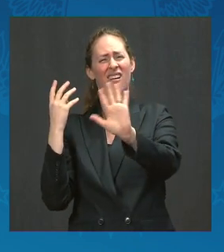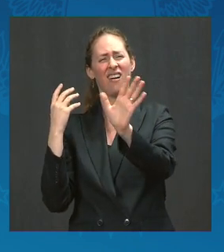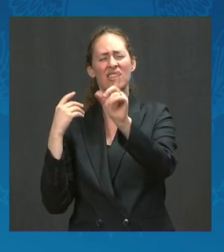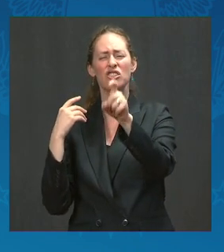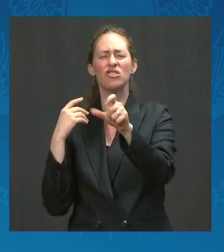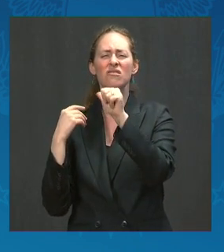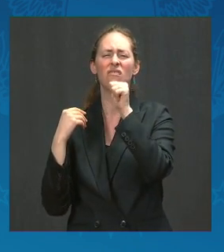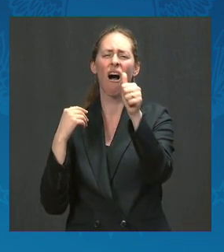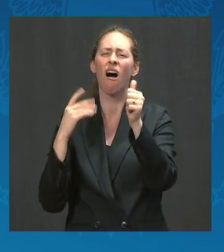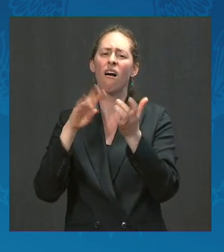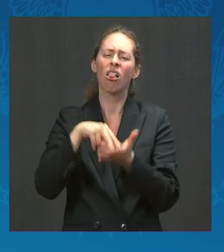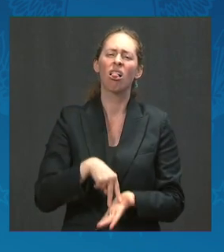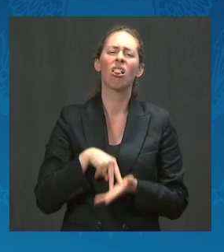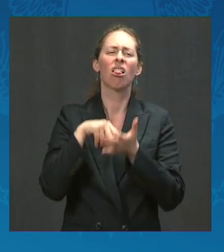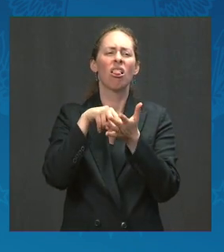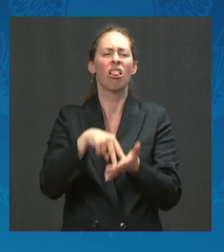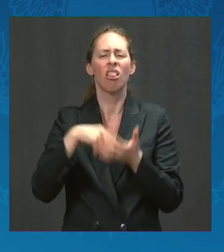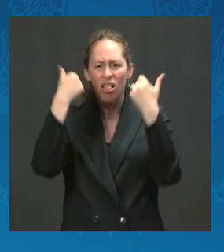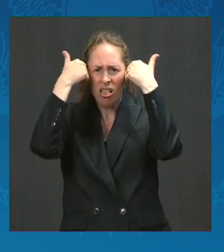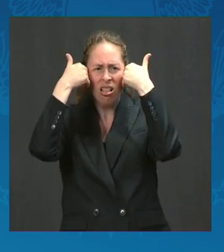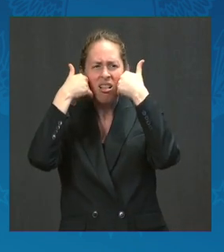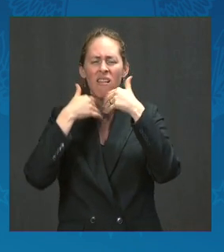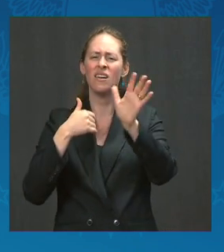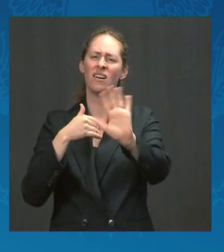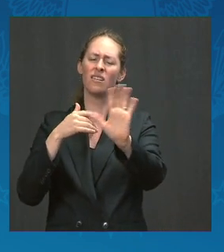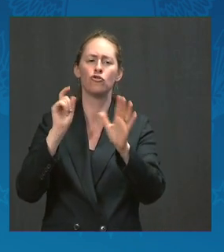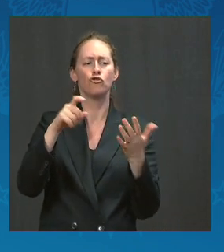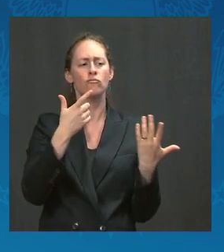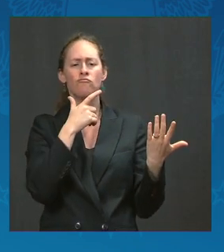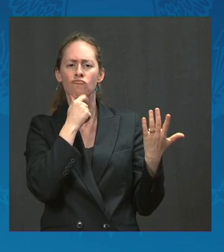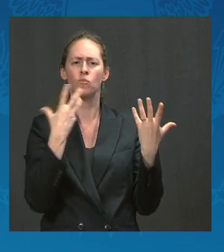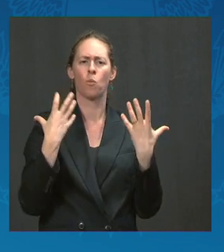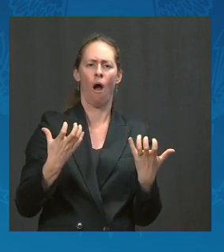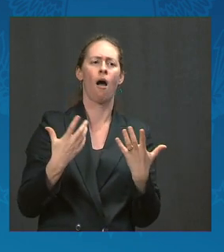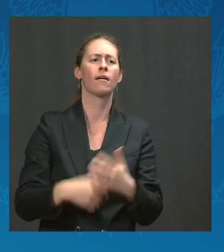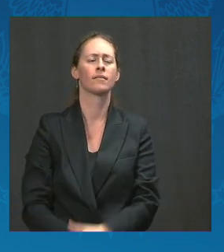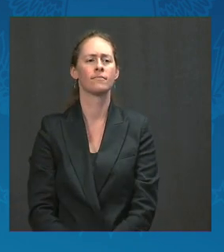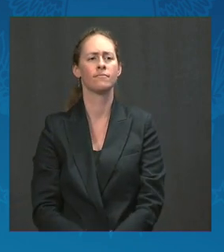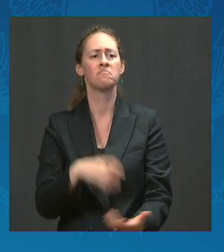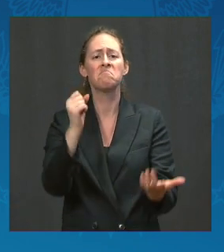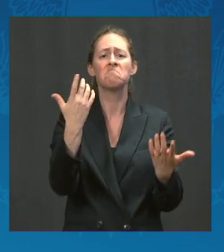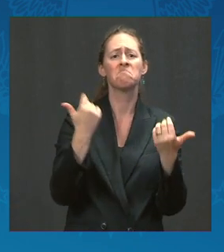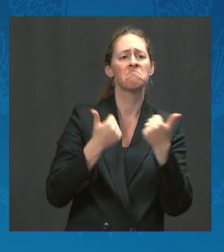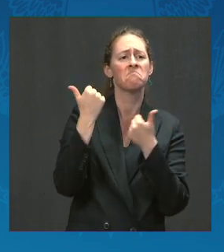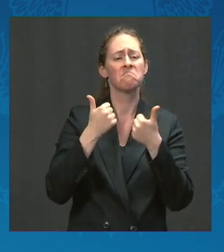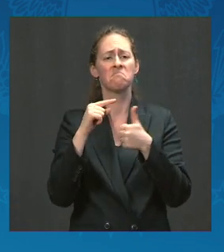Americans need options to be able to cast their ballot,